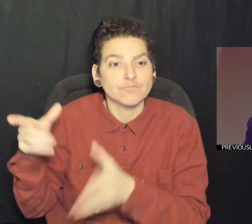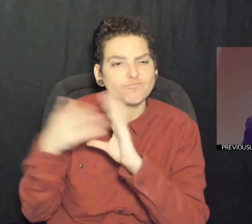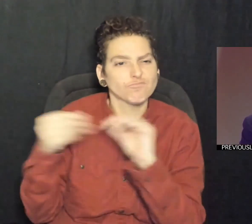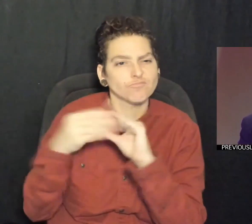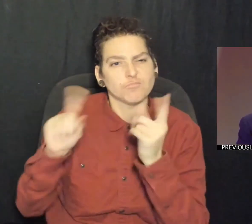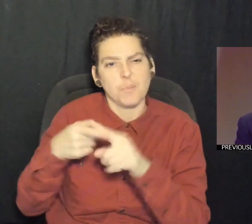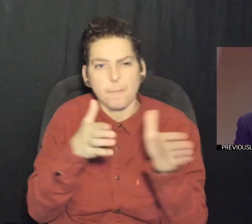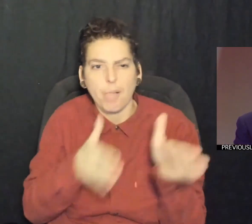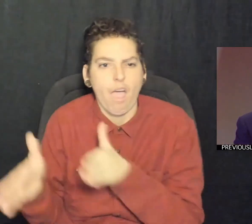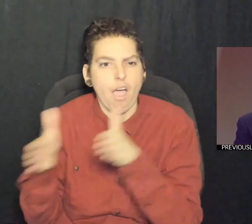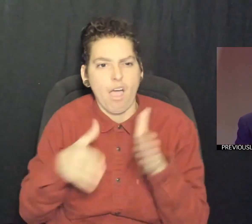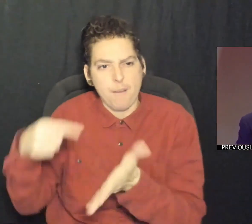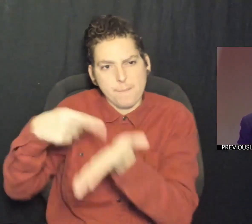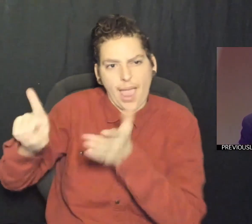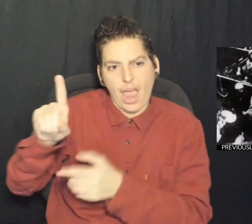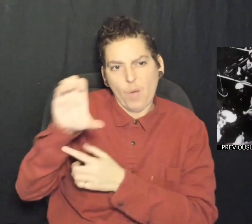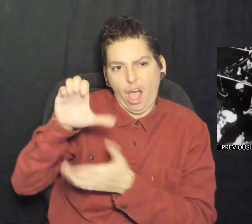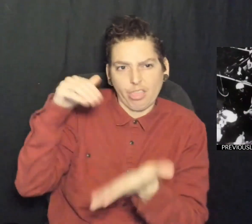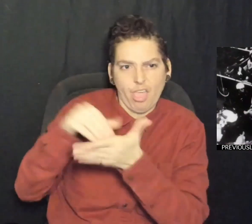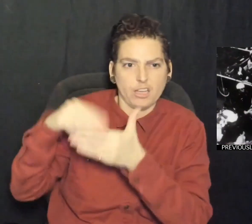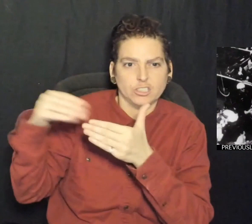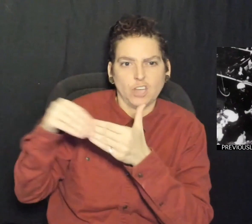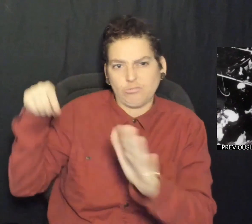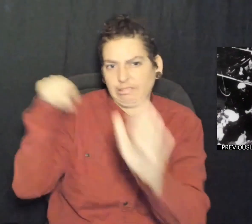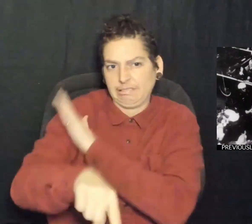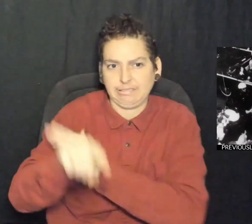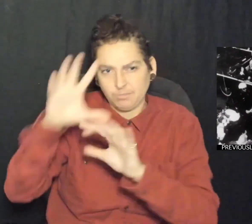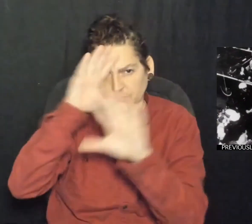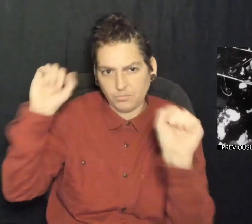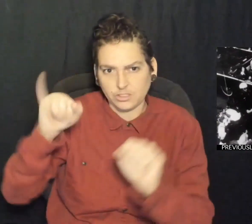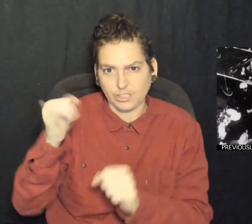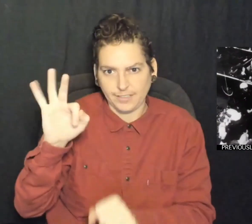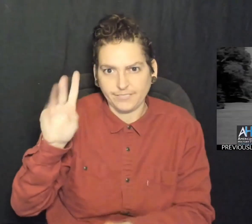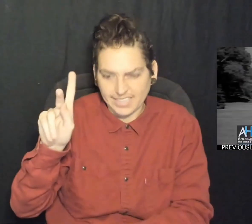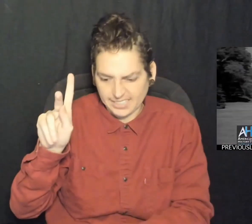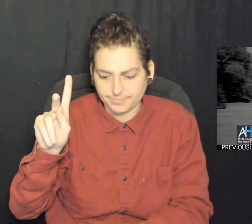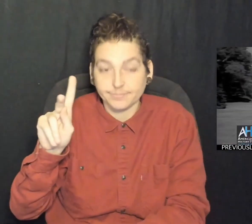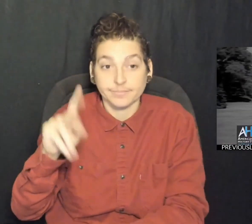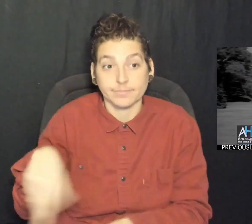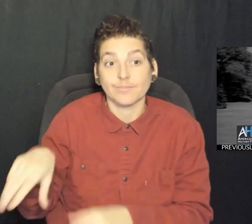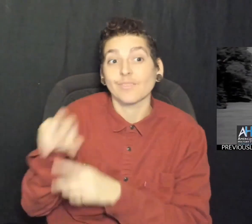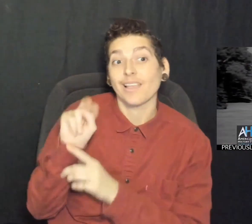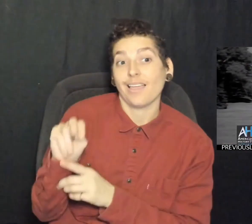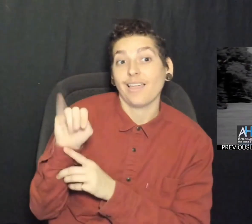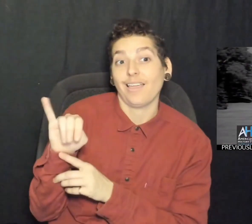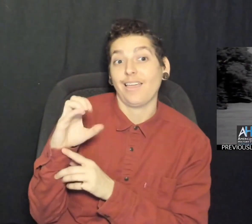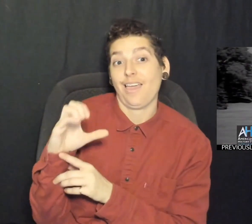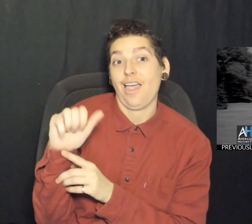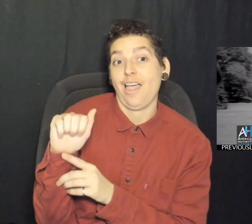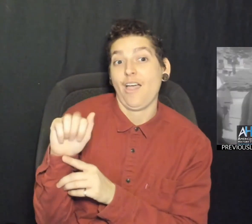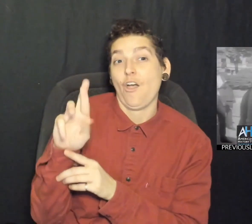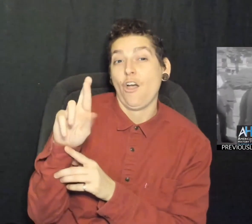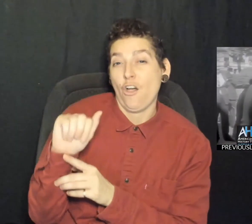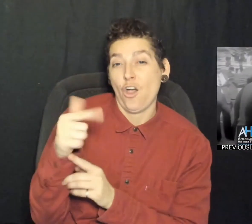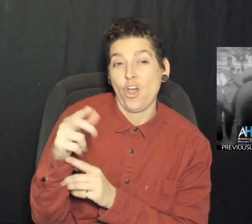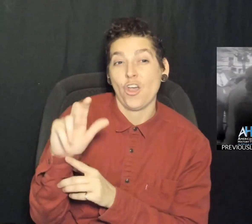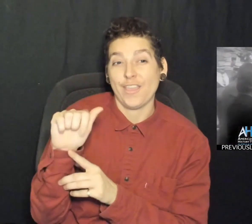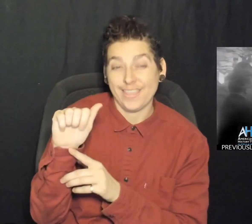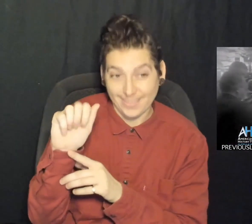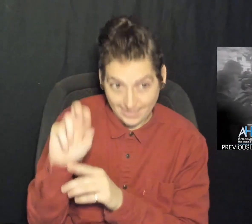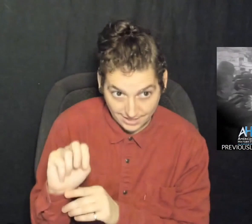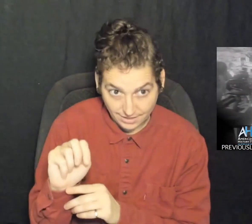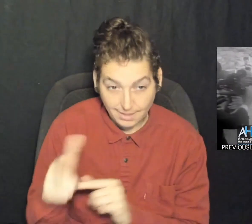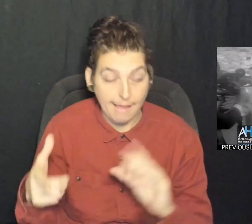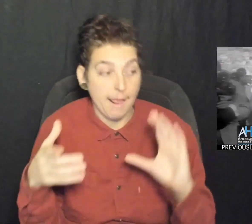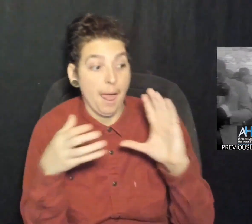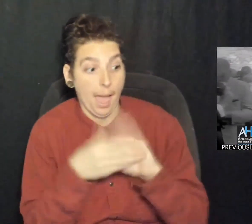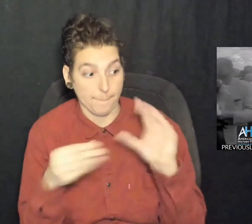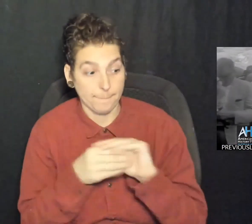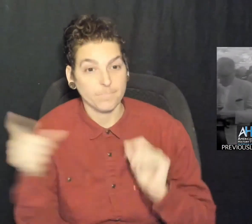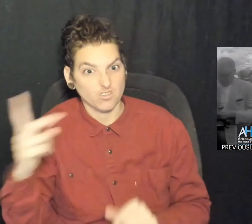Australia claimed he listened in on Russian passengers talking about a plot to pay $100,000